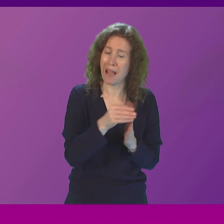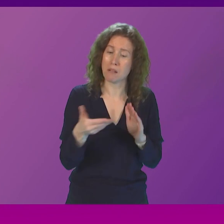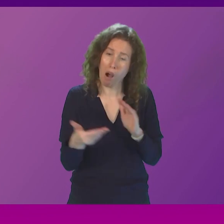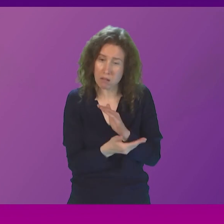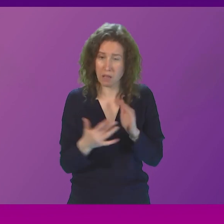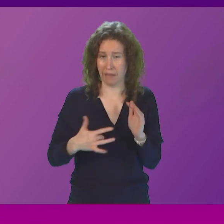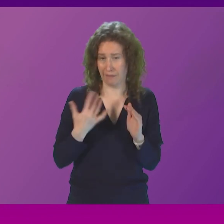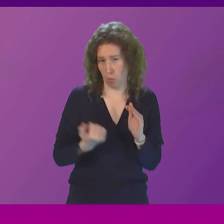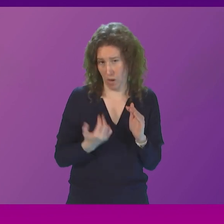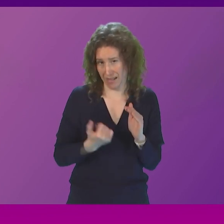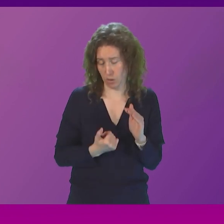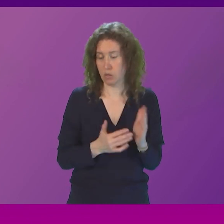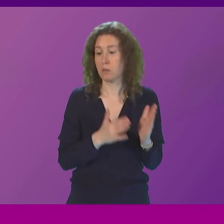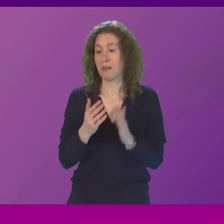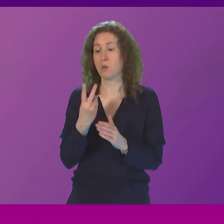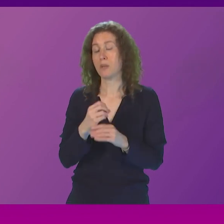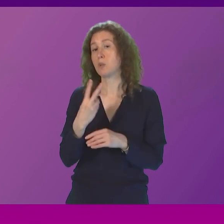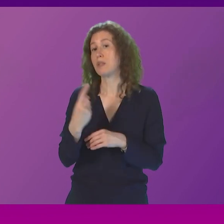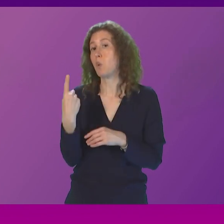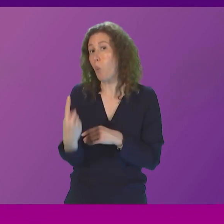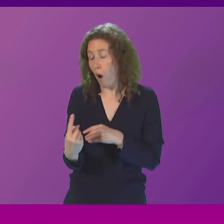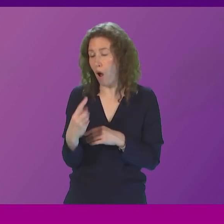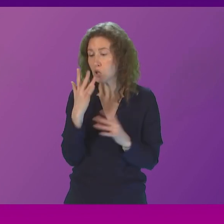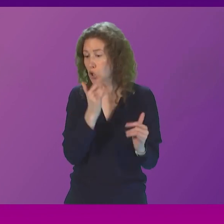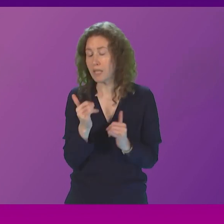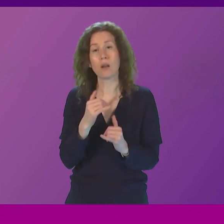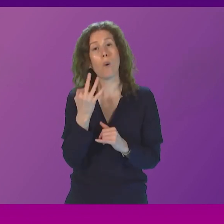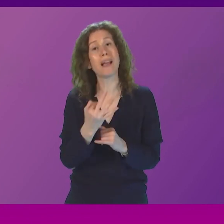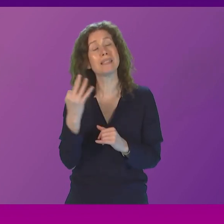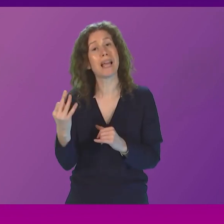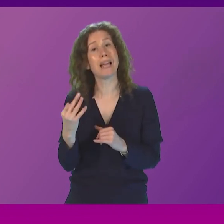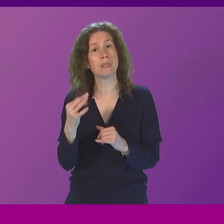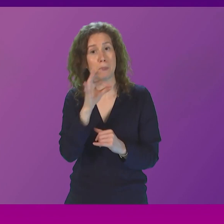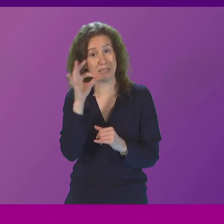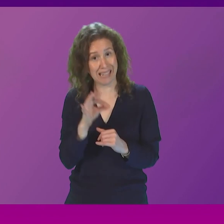In contrast, our 2021 health check indicated that 88 per cent of private providers intended